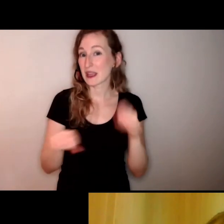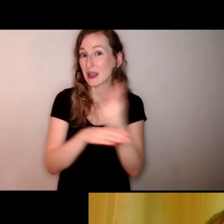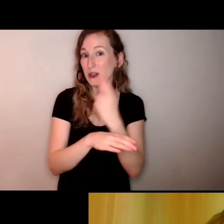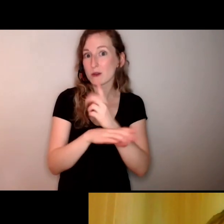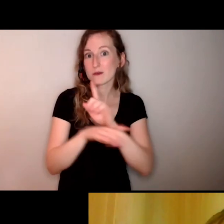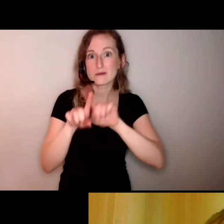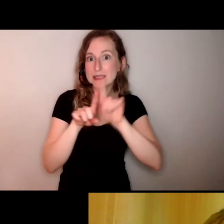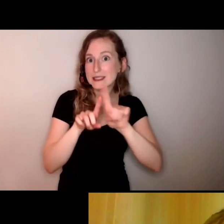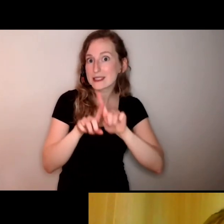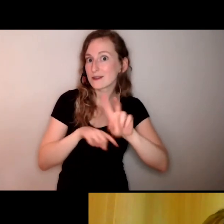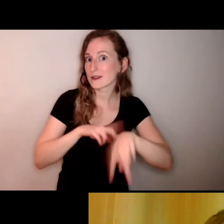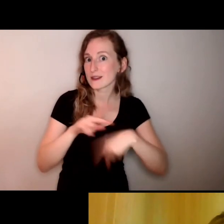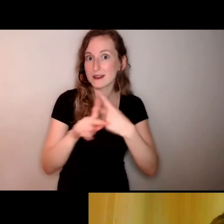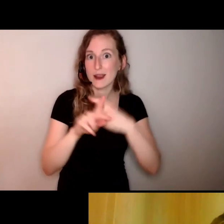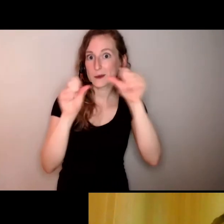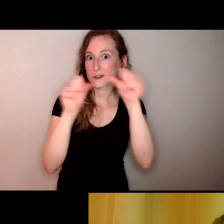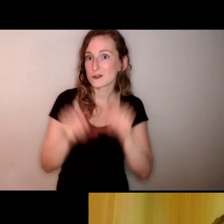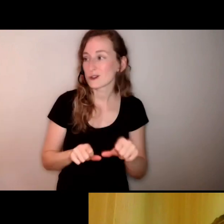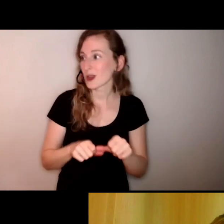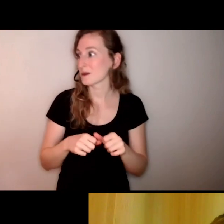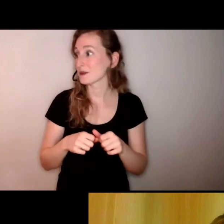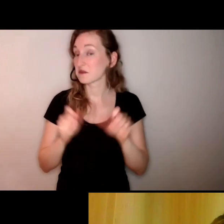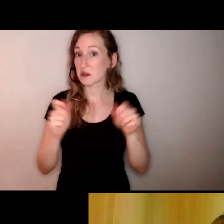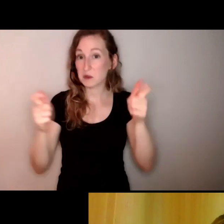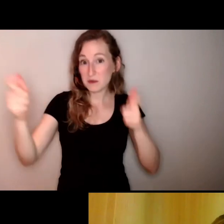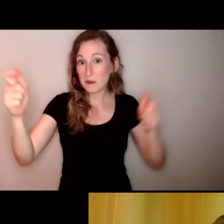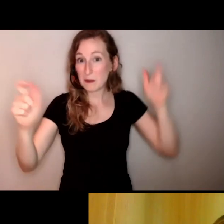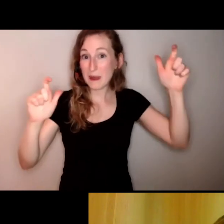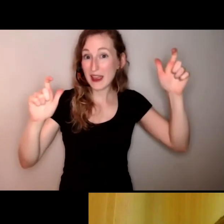Do you want your art to have big shapes? Small shapes? Your favorite shape?